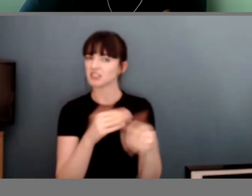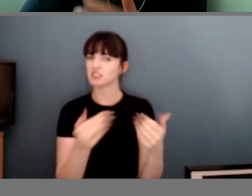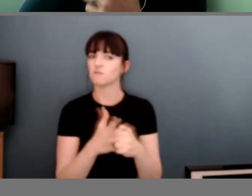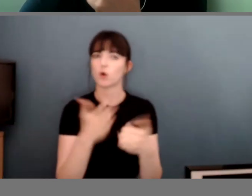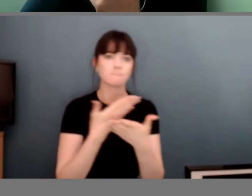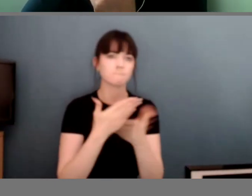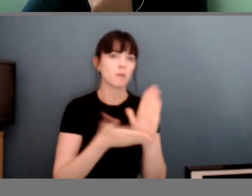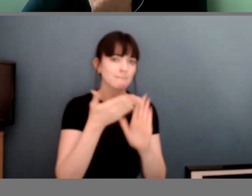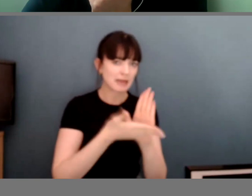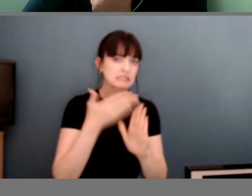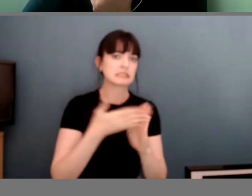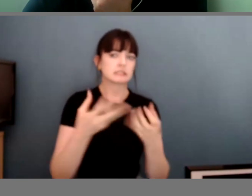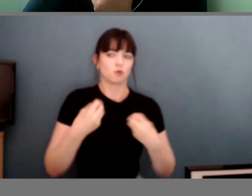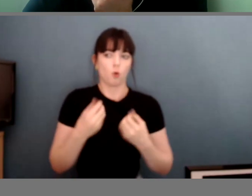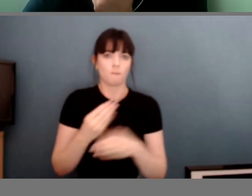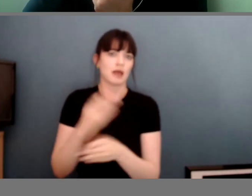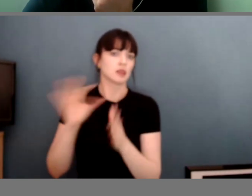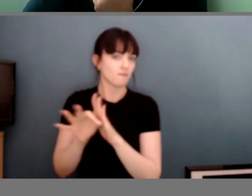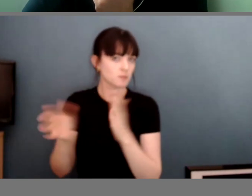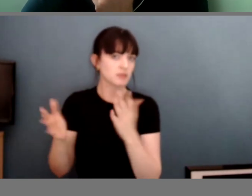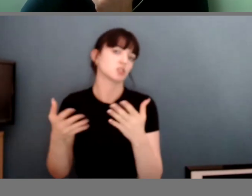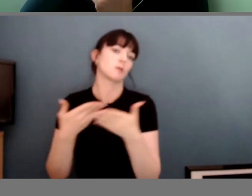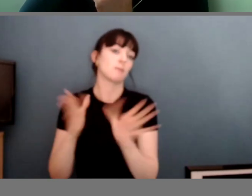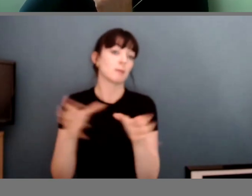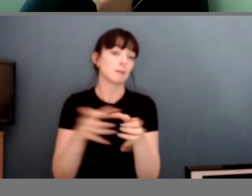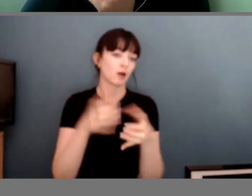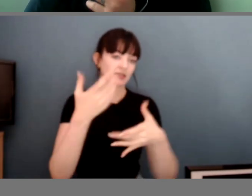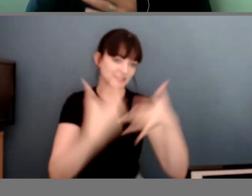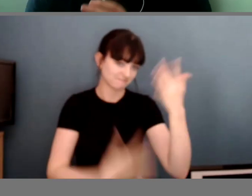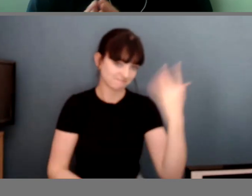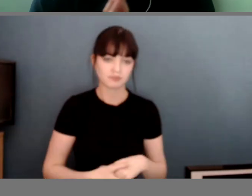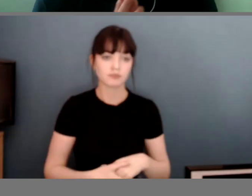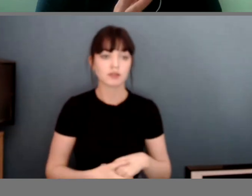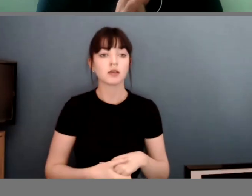public bodies and agencies and so on. So there are exemptions to this,